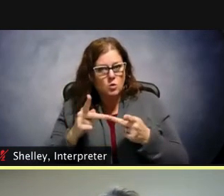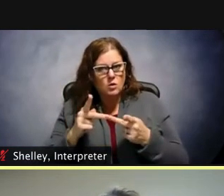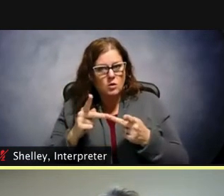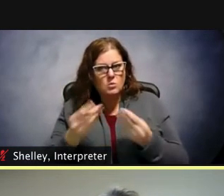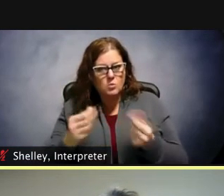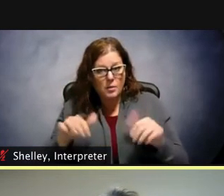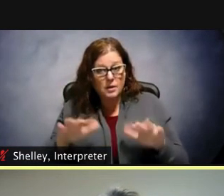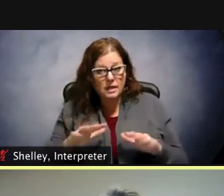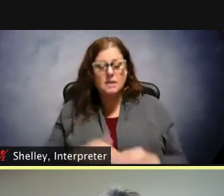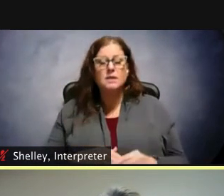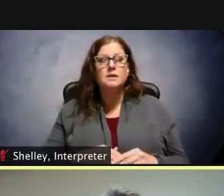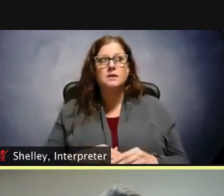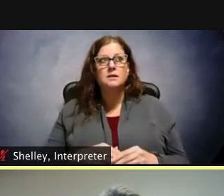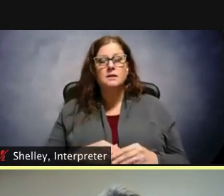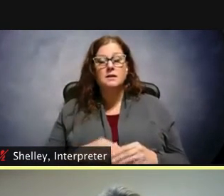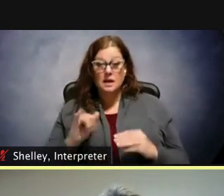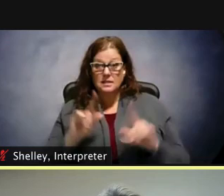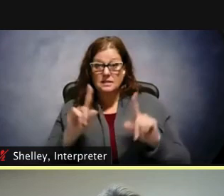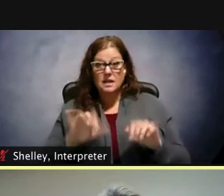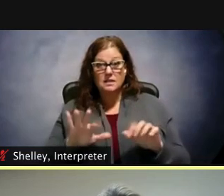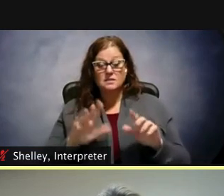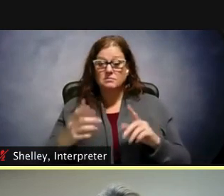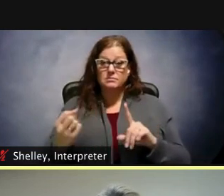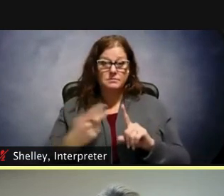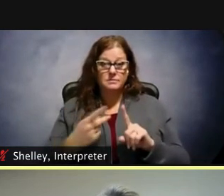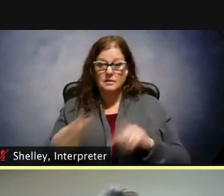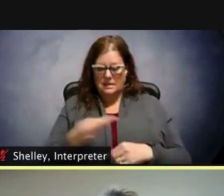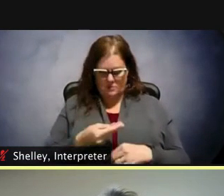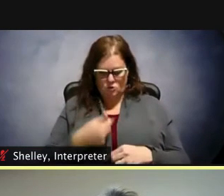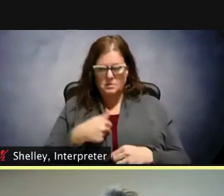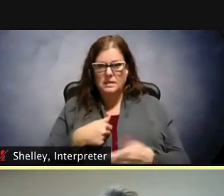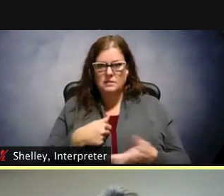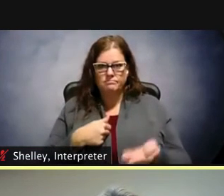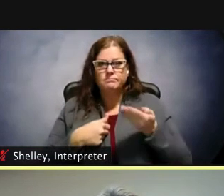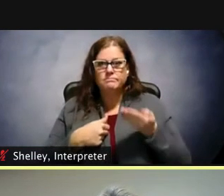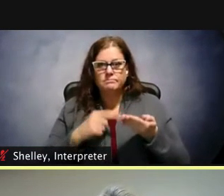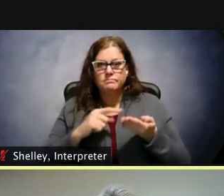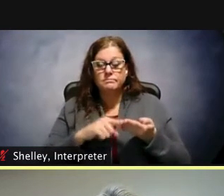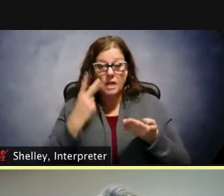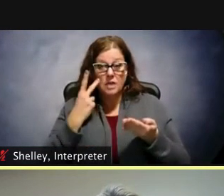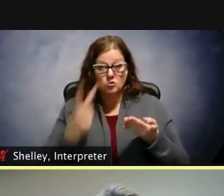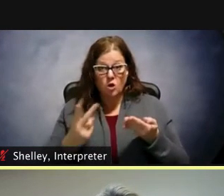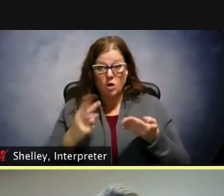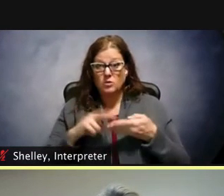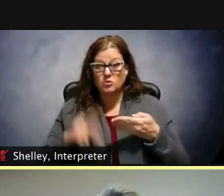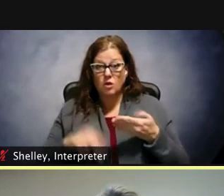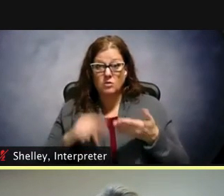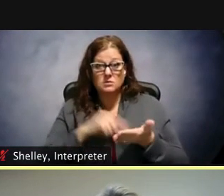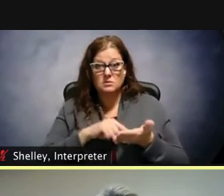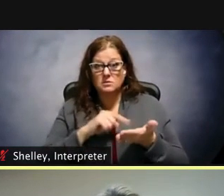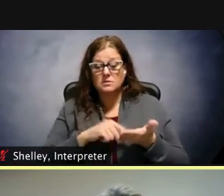And that test immediately came to me. As soon as I saw the results, which now has decreased,